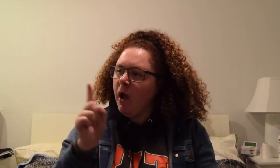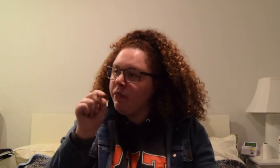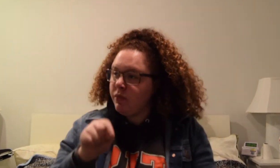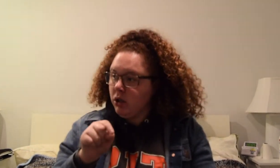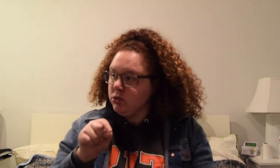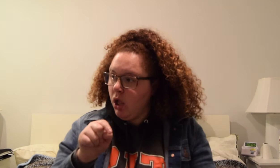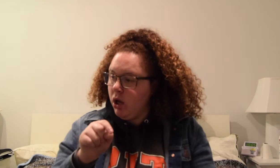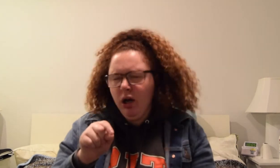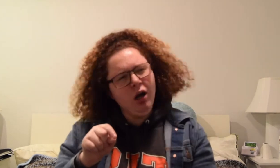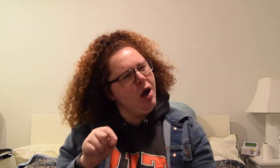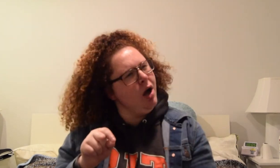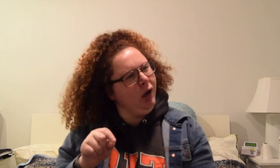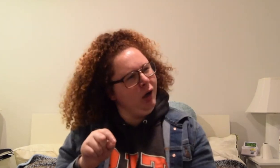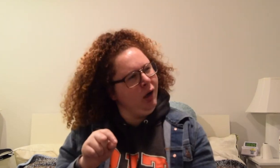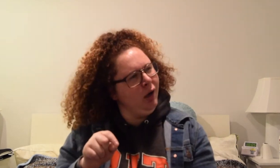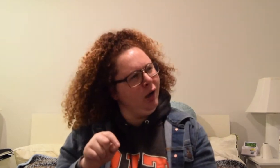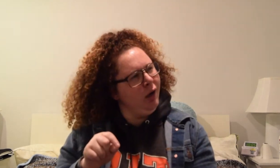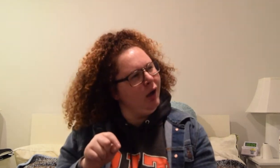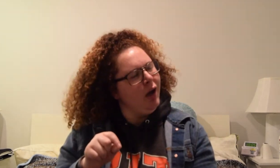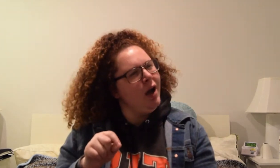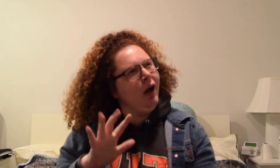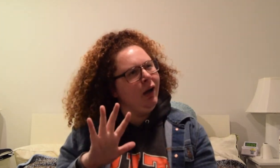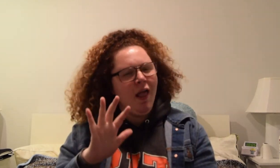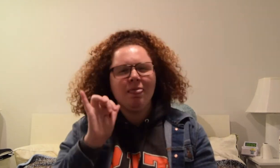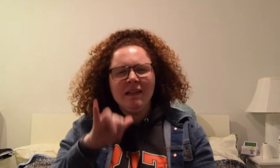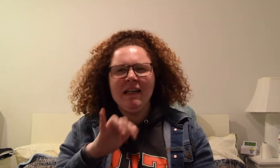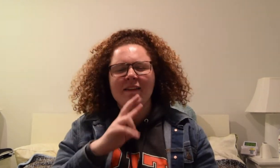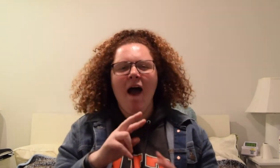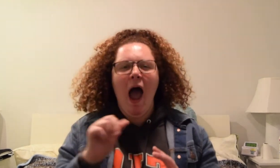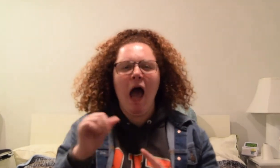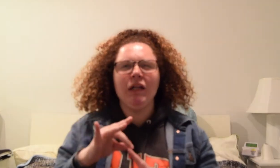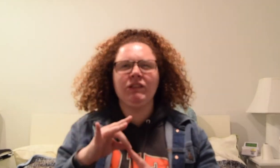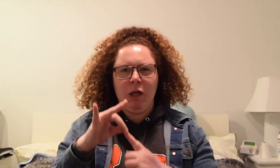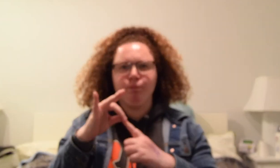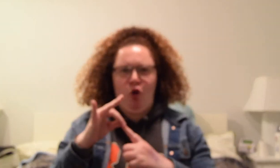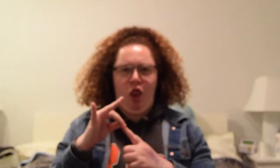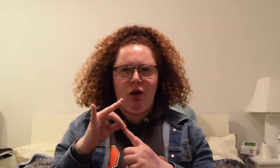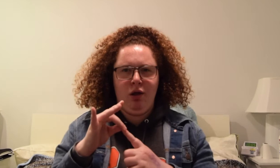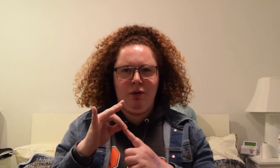But this... This one is an exceptional